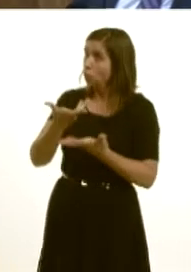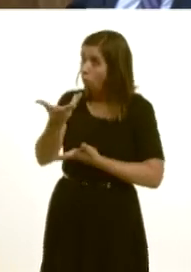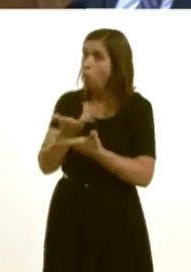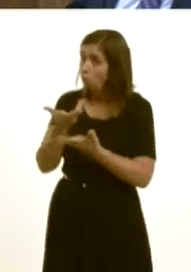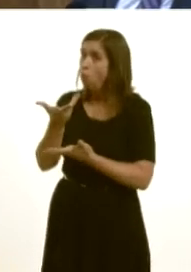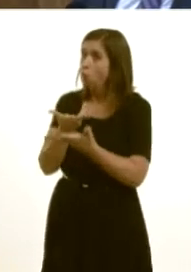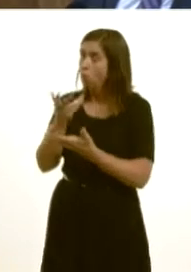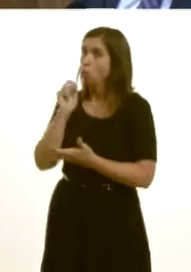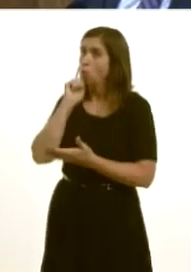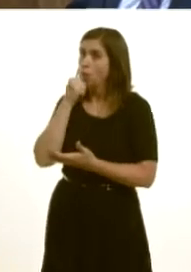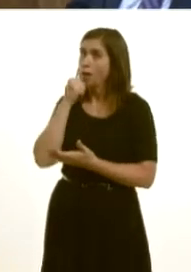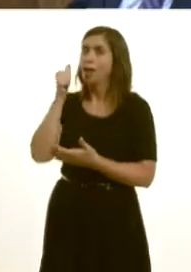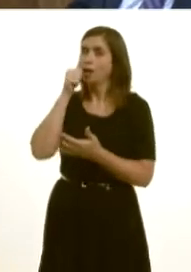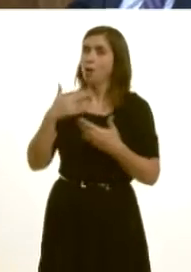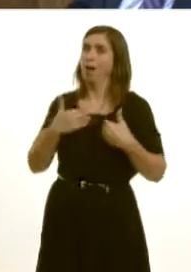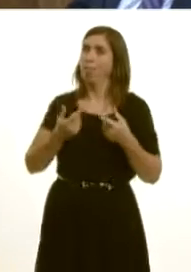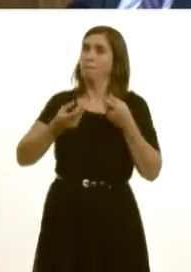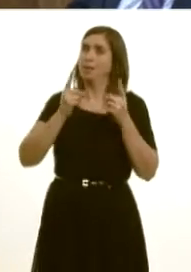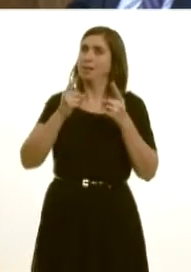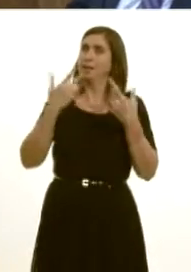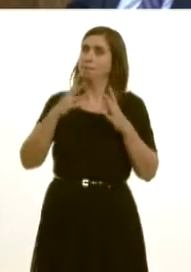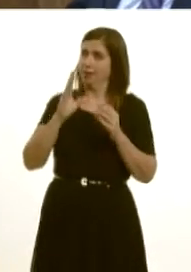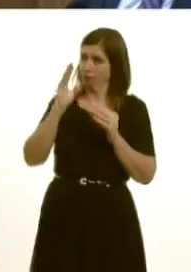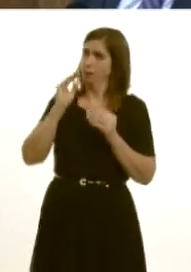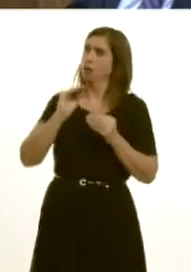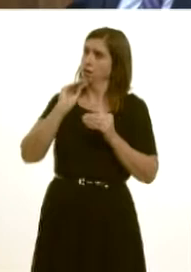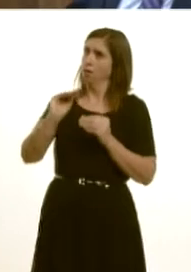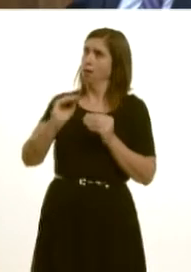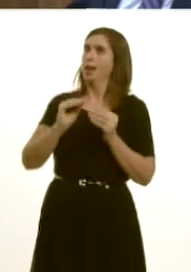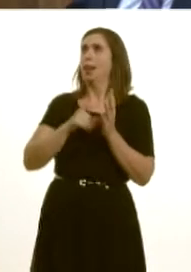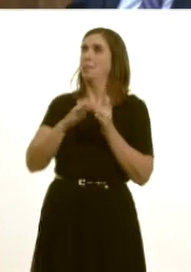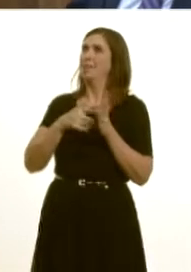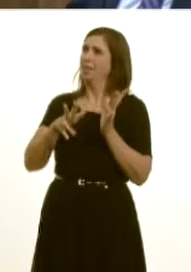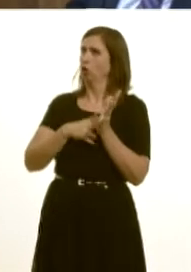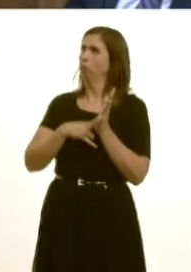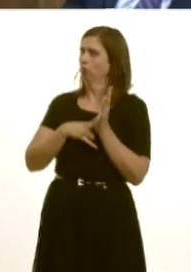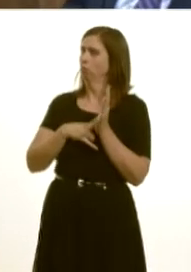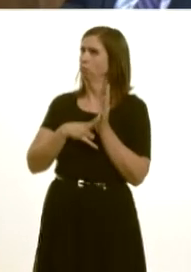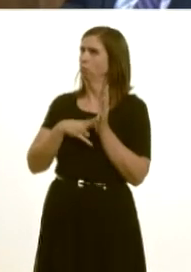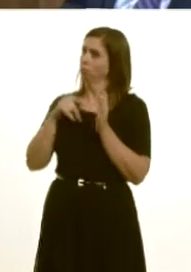has been issued by the Minister for health with that aim in mind. We are more than happy